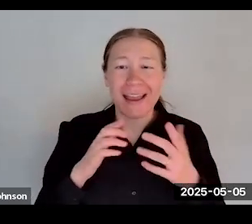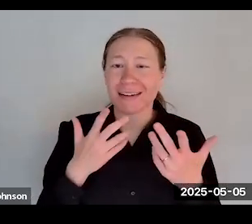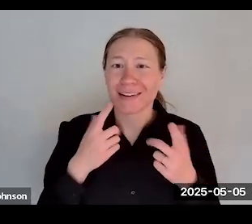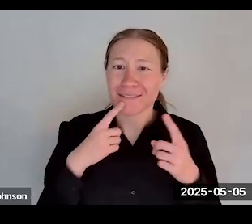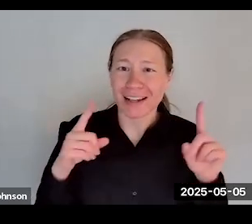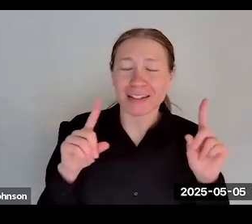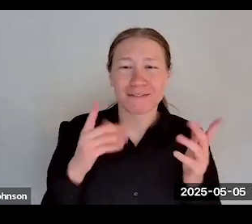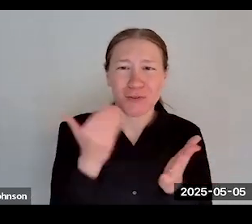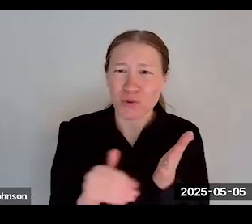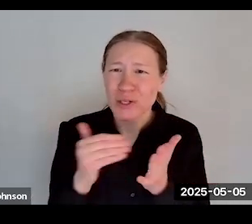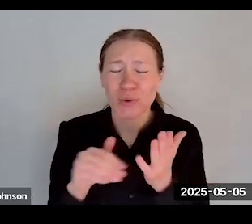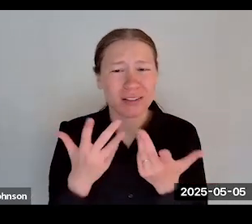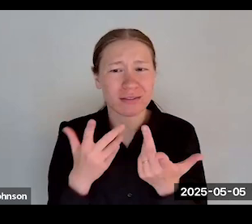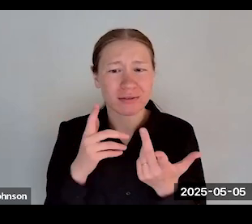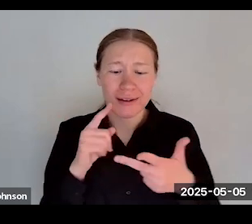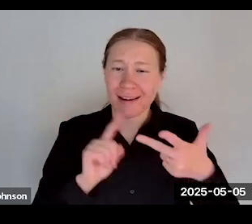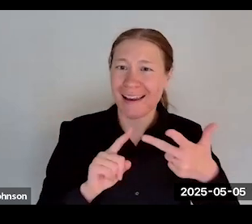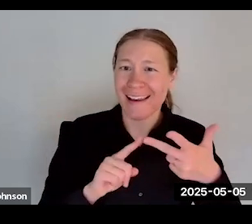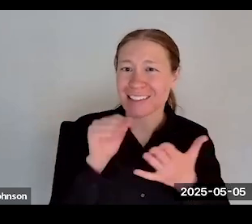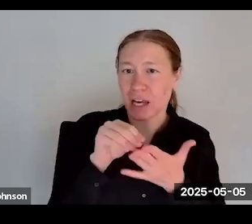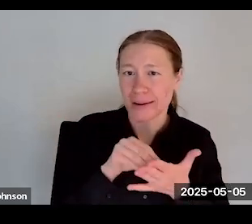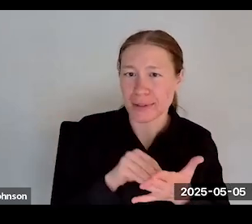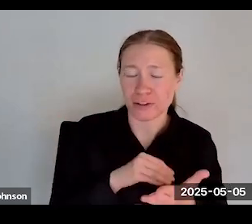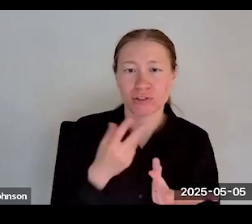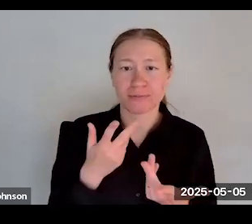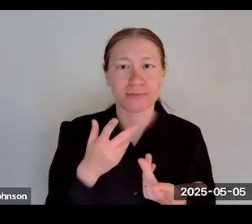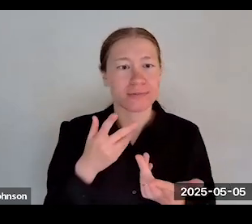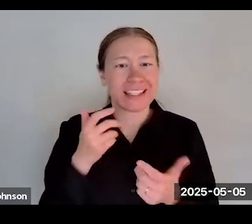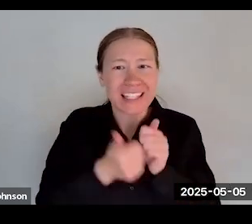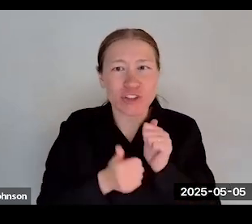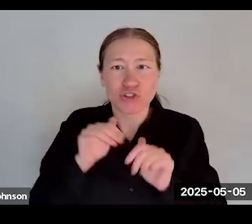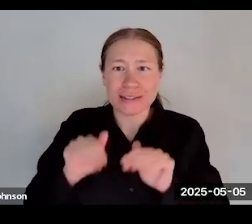and documenting each of the steps you've taken, whether that's what you said or what you did.